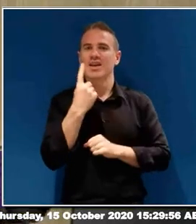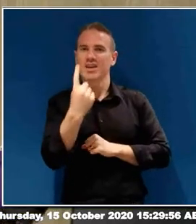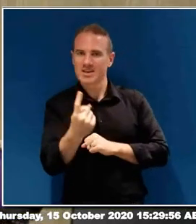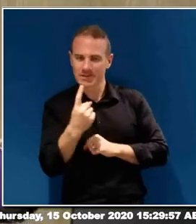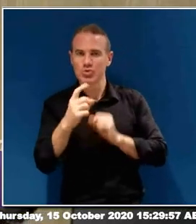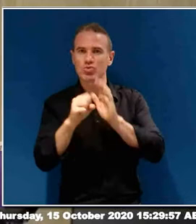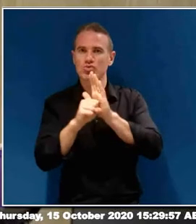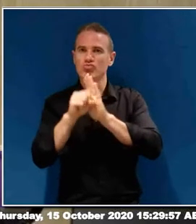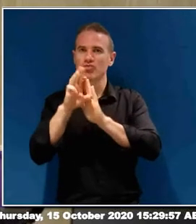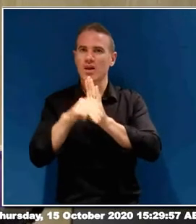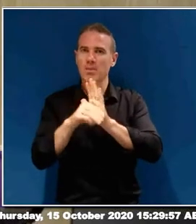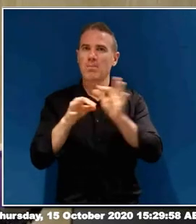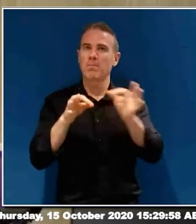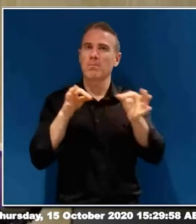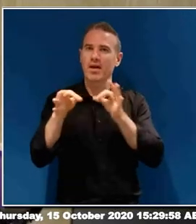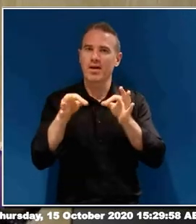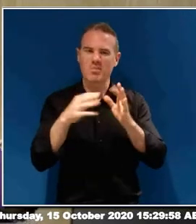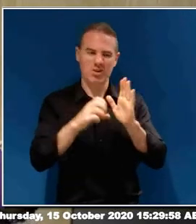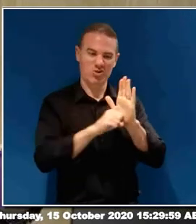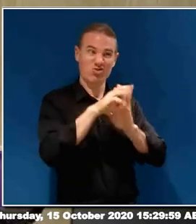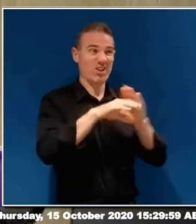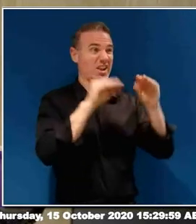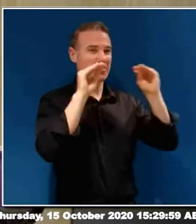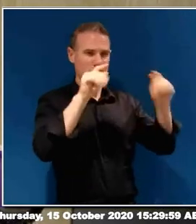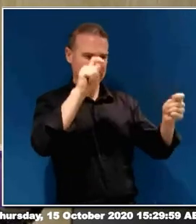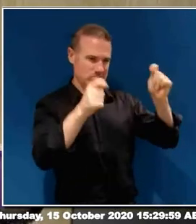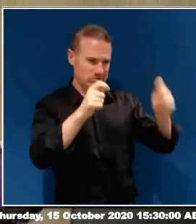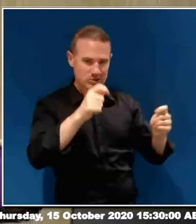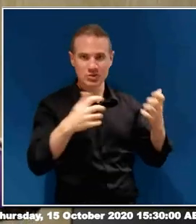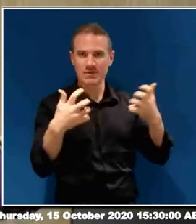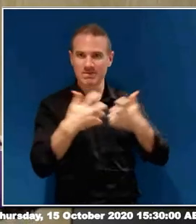“reset to prep” and there he stayed.